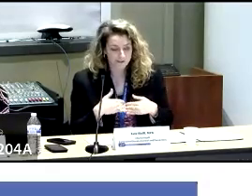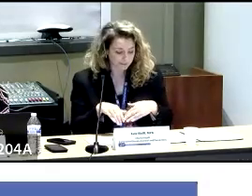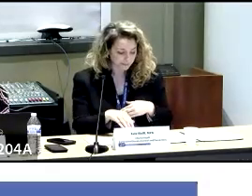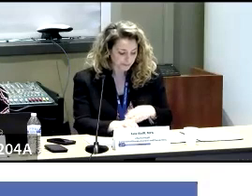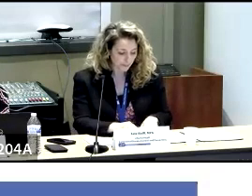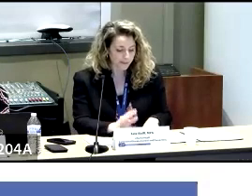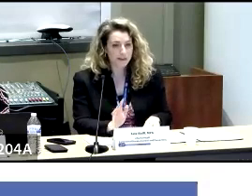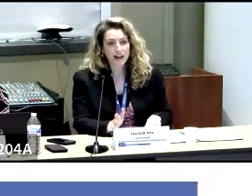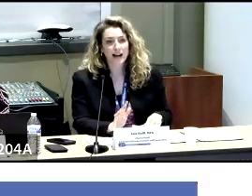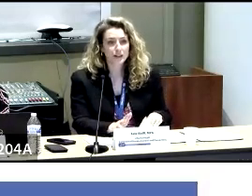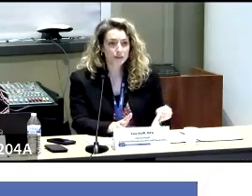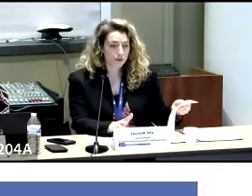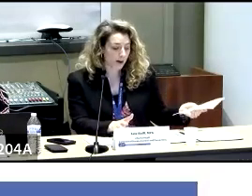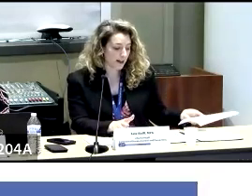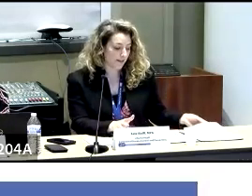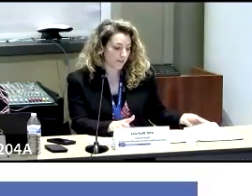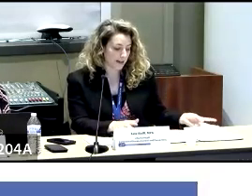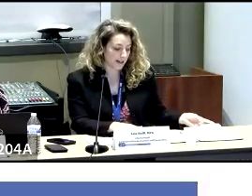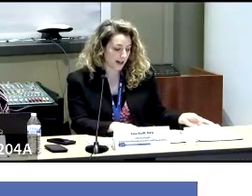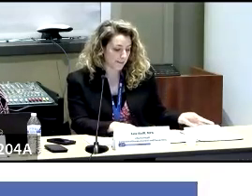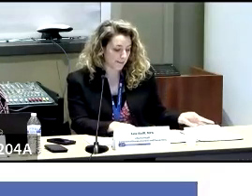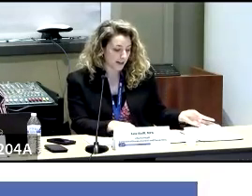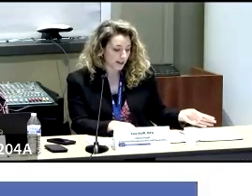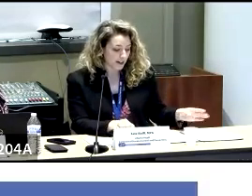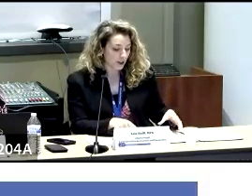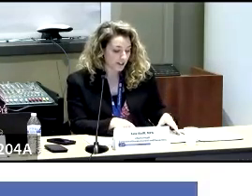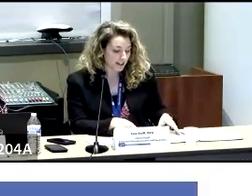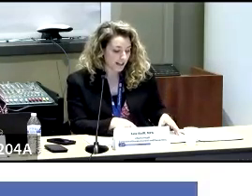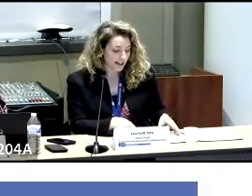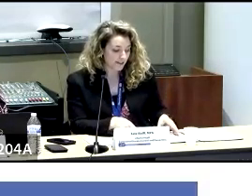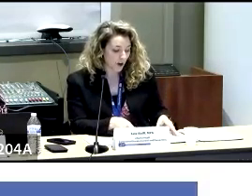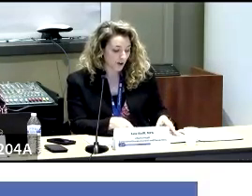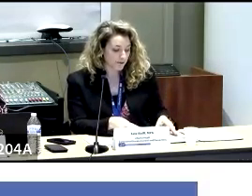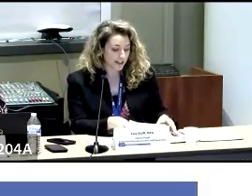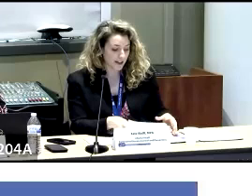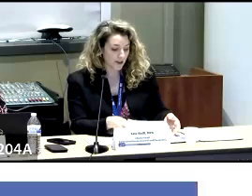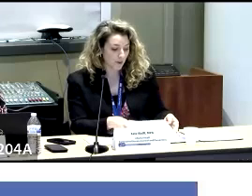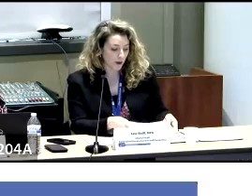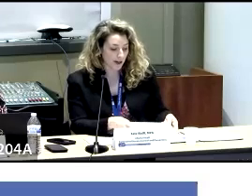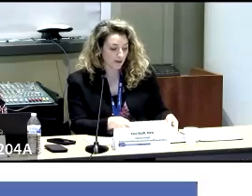I know that you all have been closely involved in the work